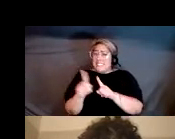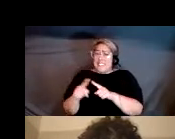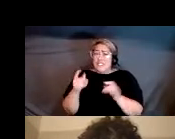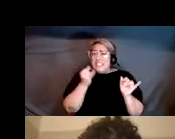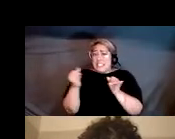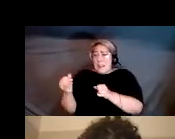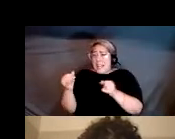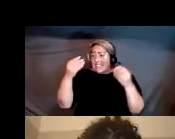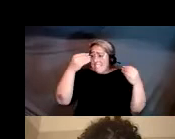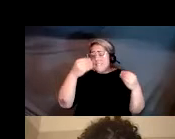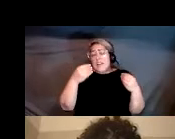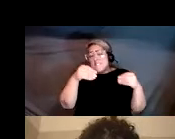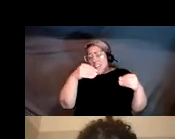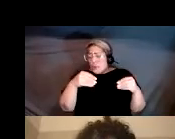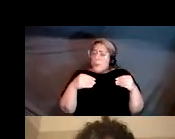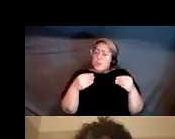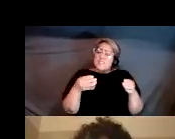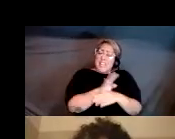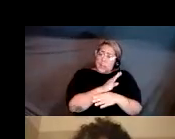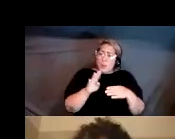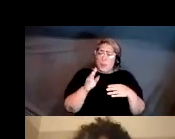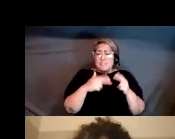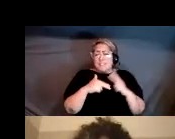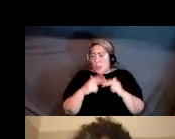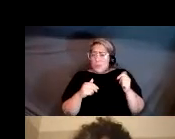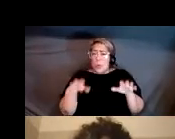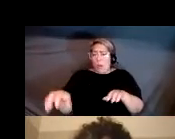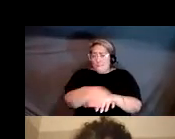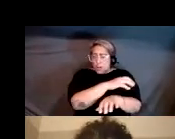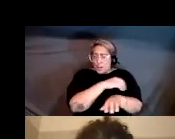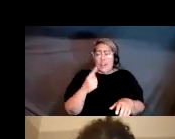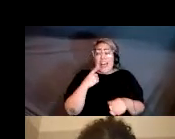as independent promoters. Our mission